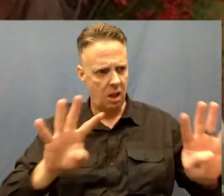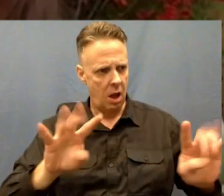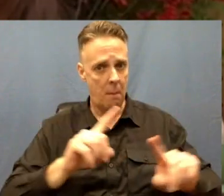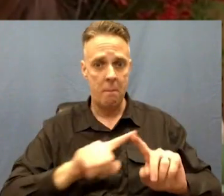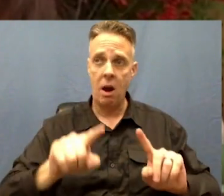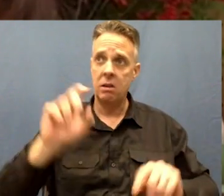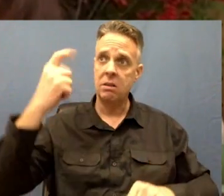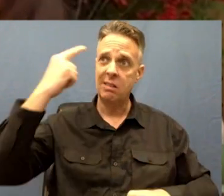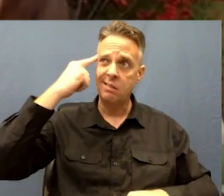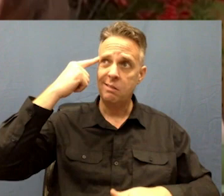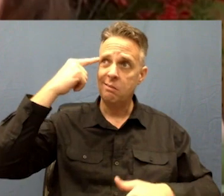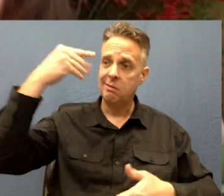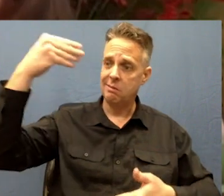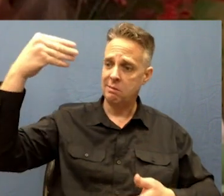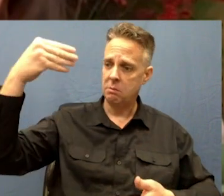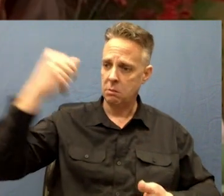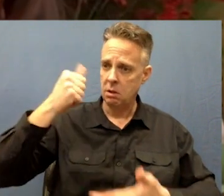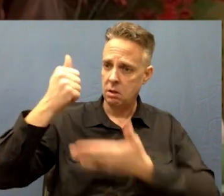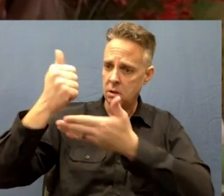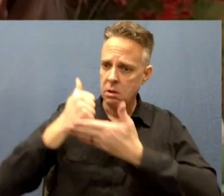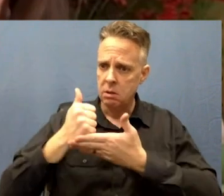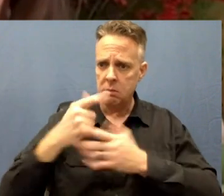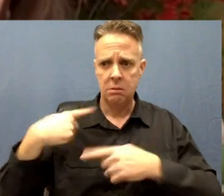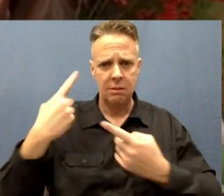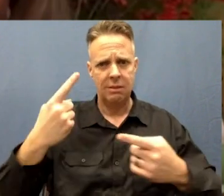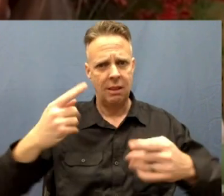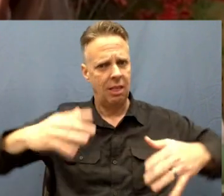INTO. IN PORTLAND ALONE, NEARLY 22,000